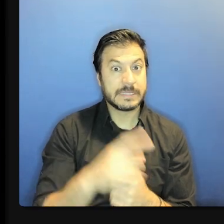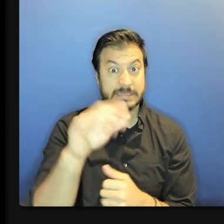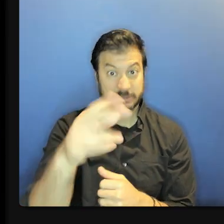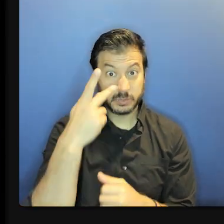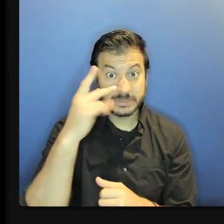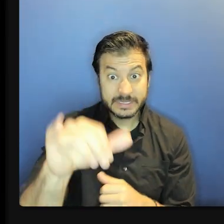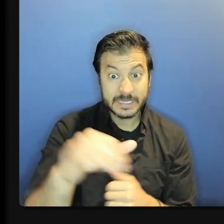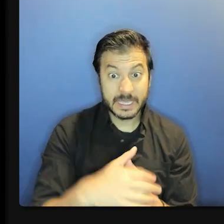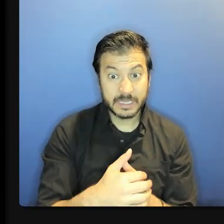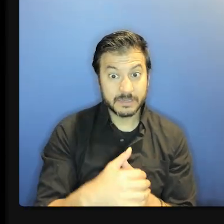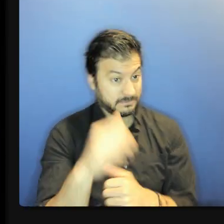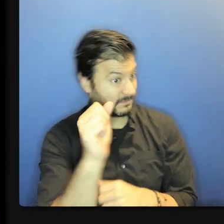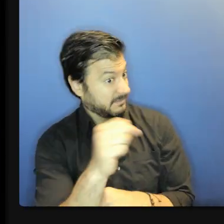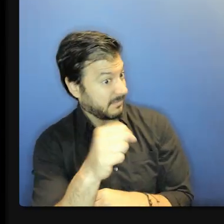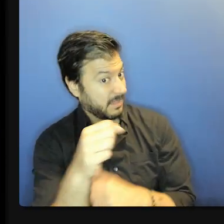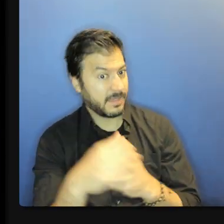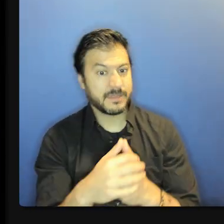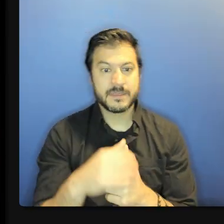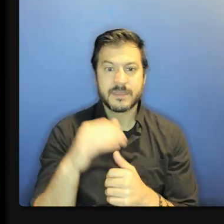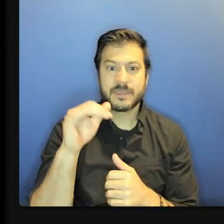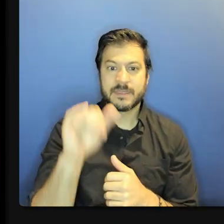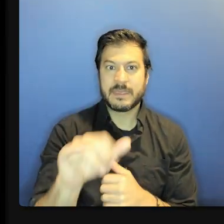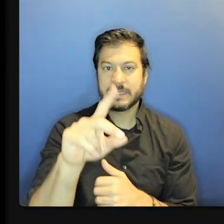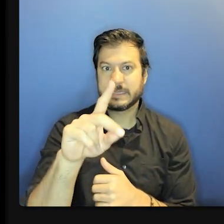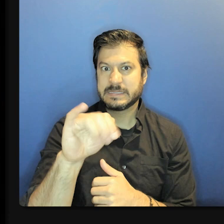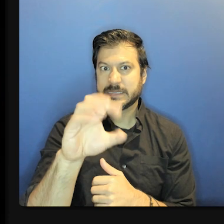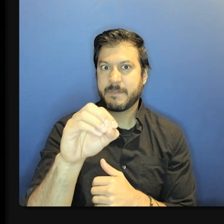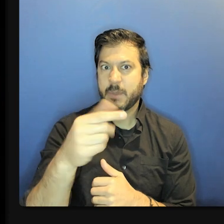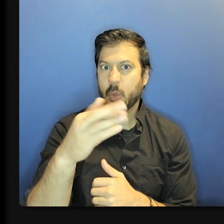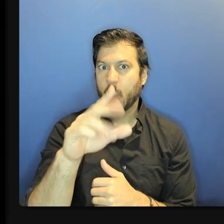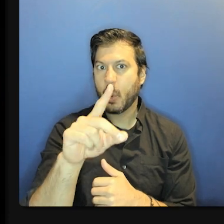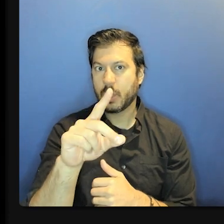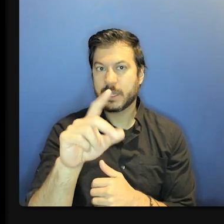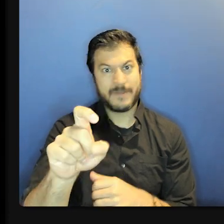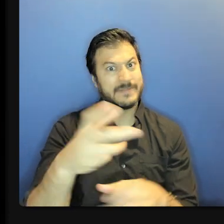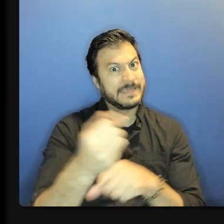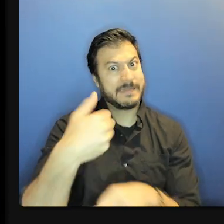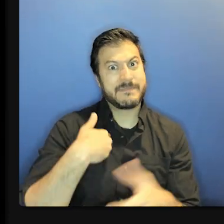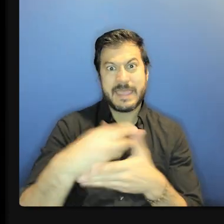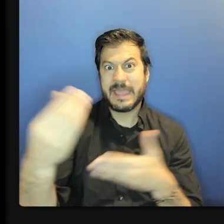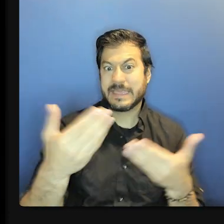Did you see that? -Yeah, I did. That was a demogorgon. You gotta get me out of here.